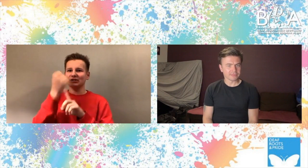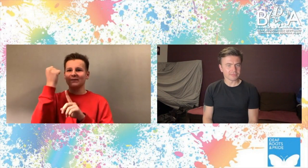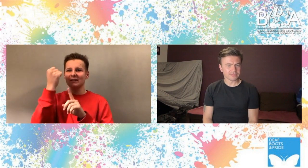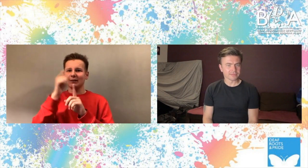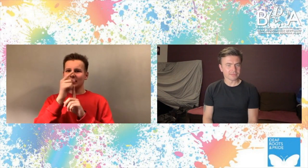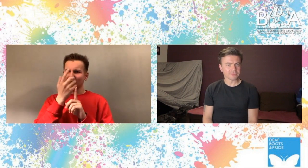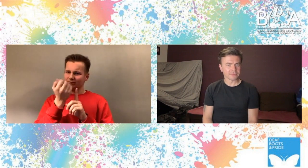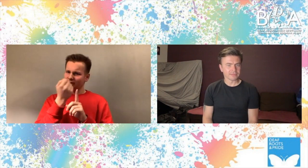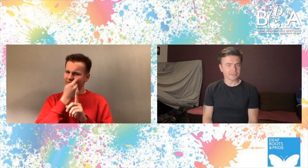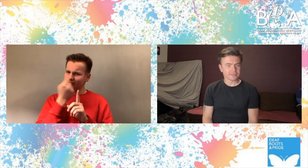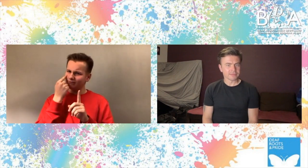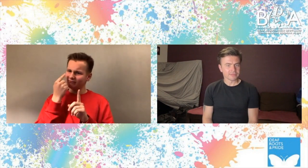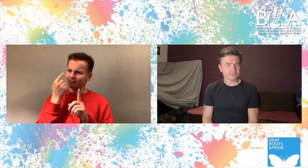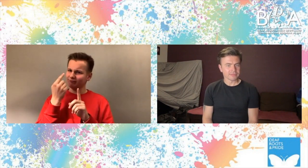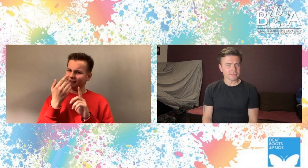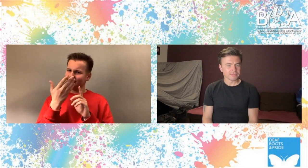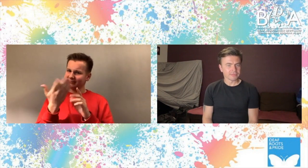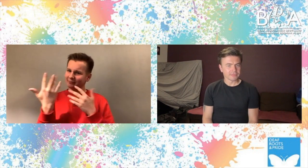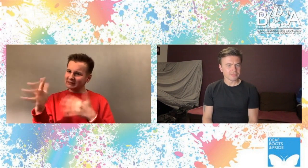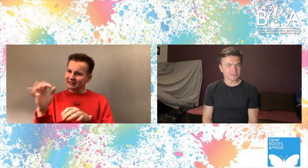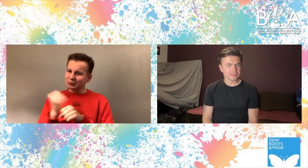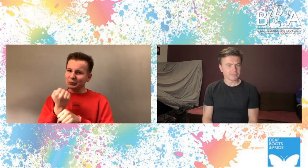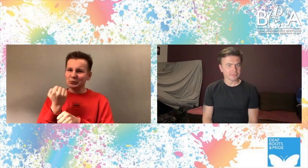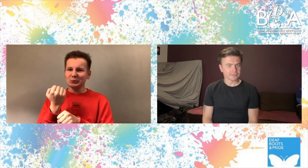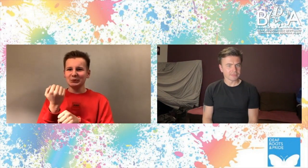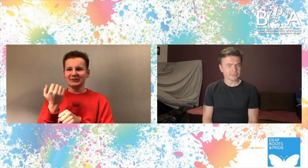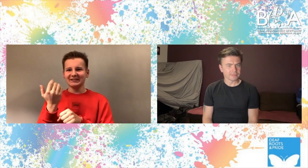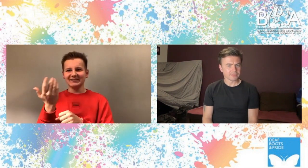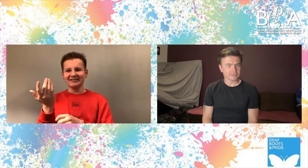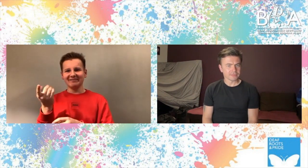that there is more that you can achieve. And you are one of the examples.